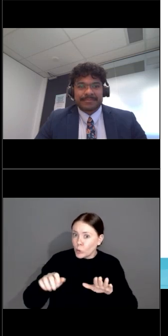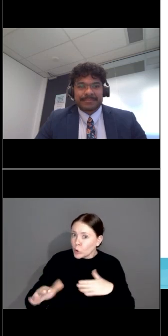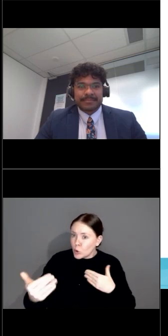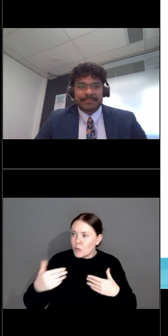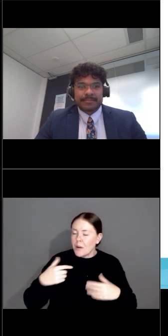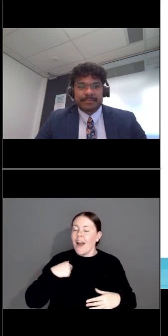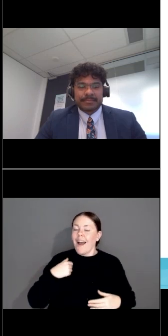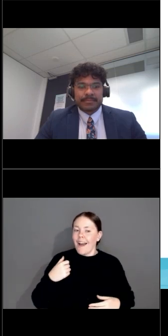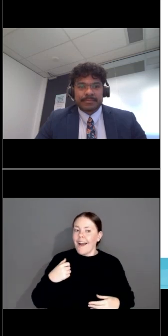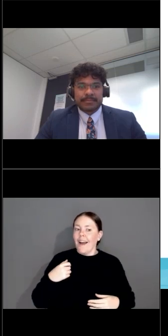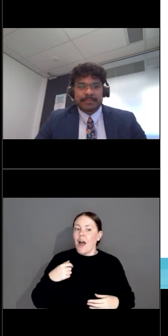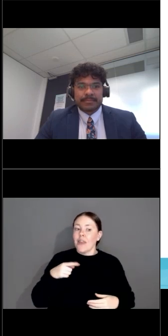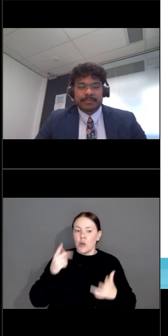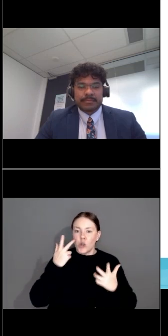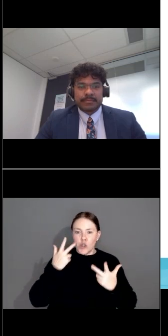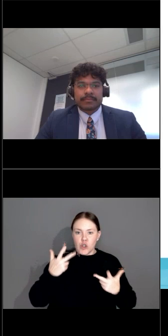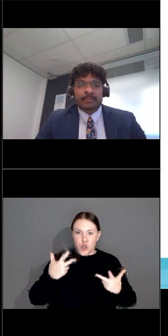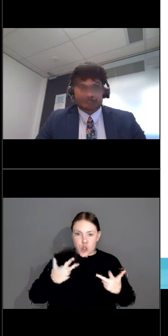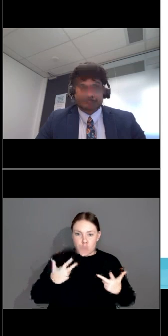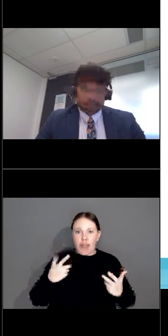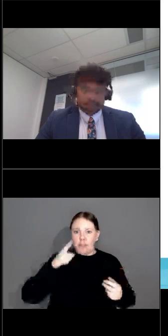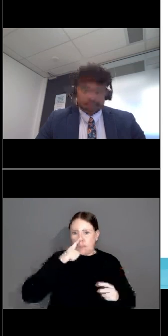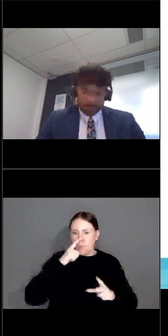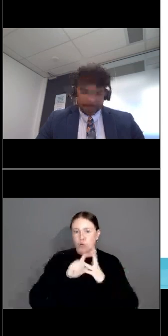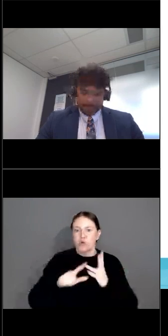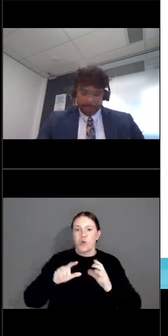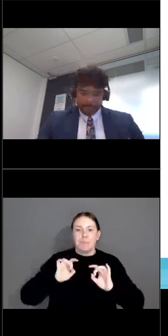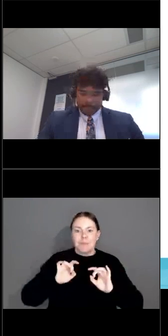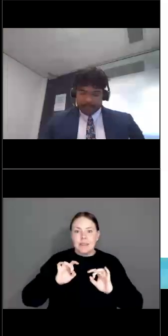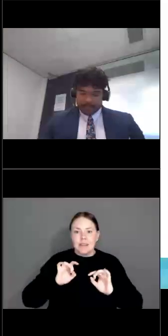showed me is that people were doing it themselves and making it up and that's great I think that's